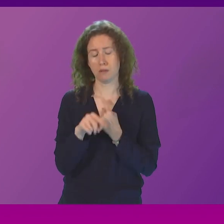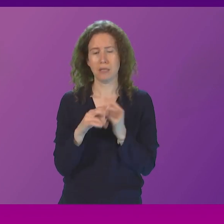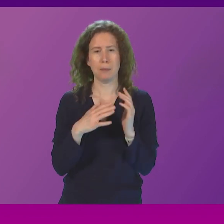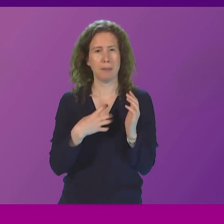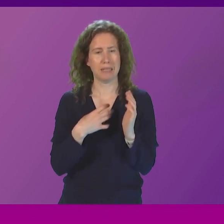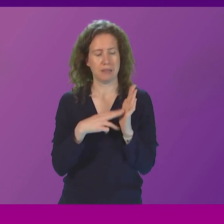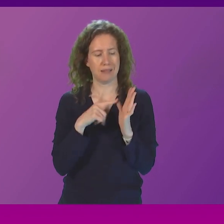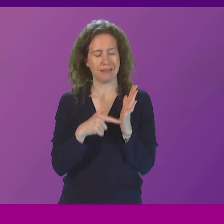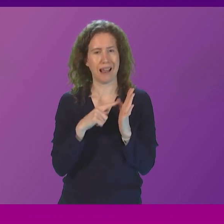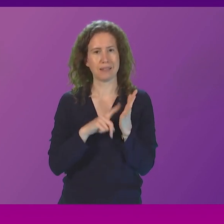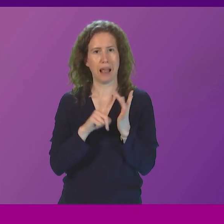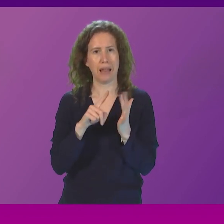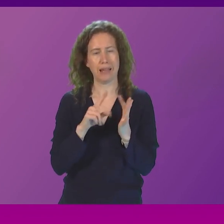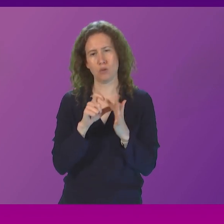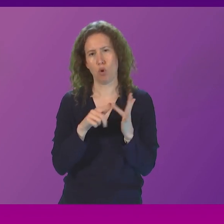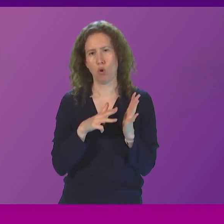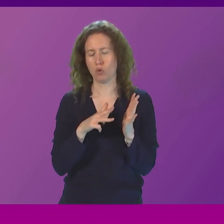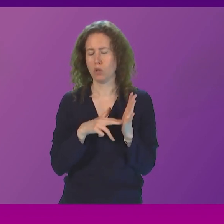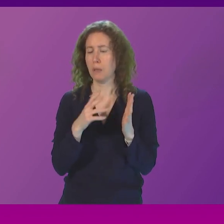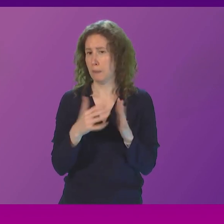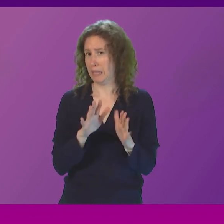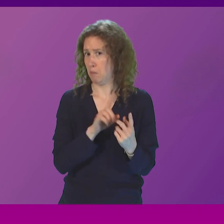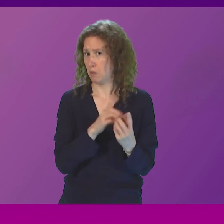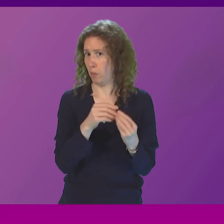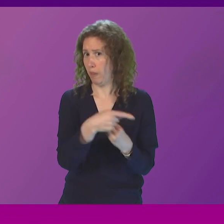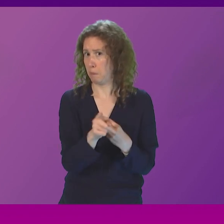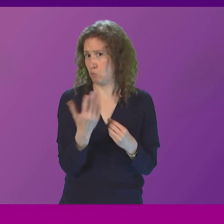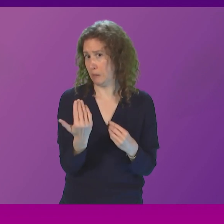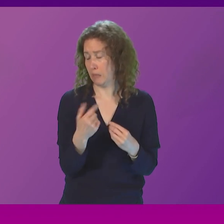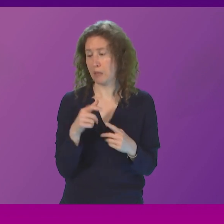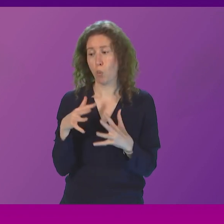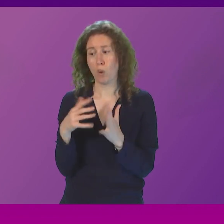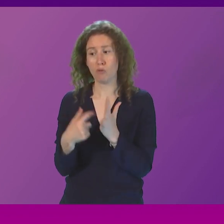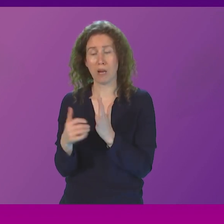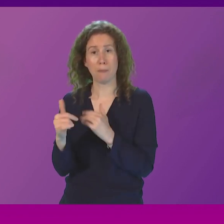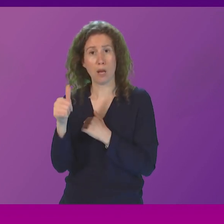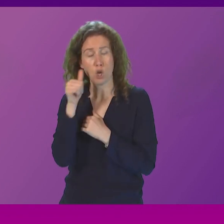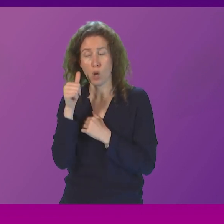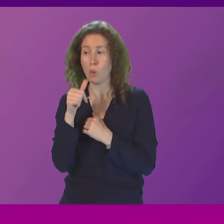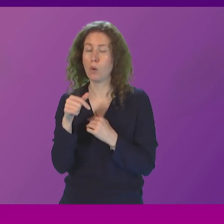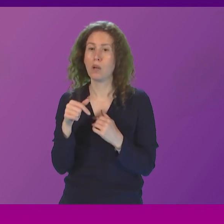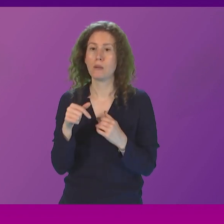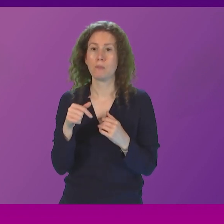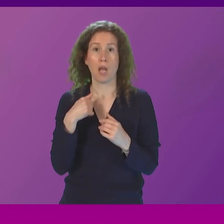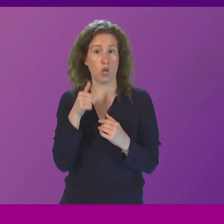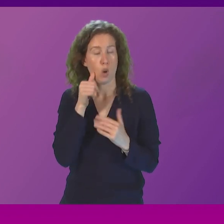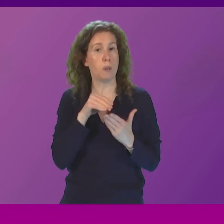and Keeping the Promise, Natalie Don, met the sector recently. The member may also be aware that, despite having the highest rates in the United Kingdom